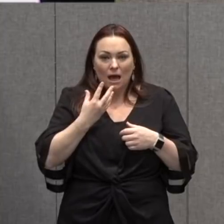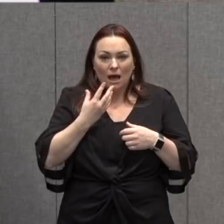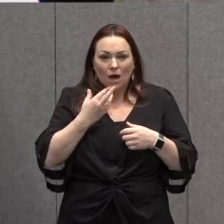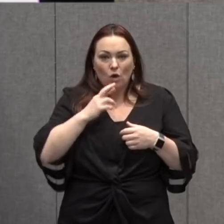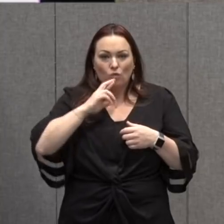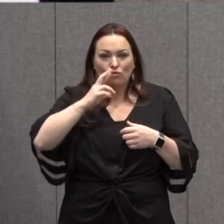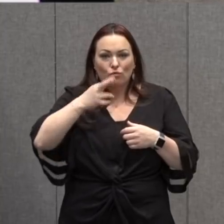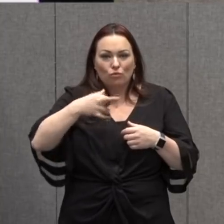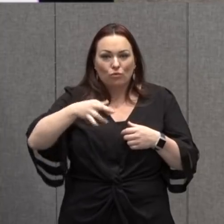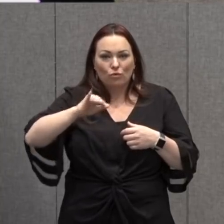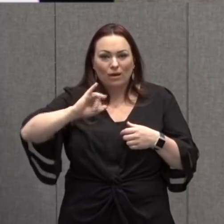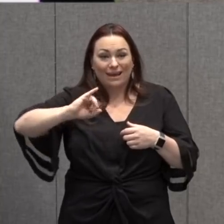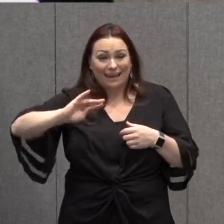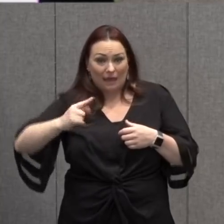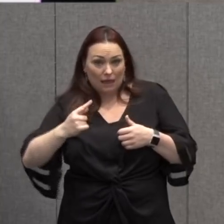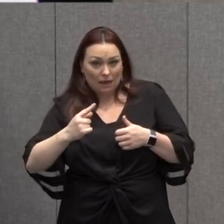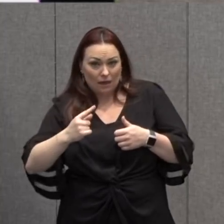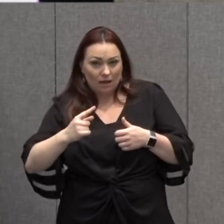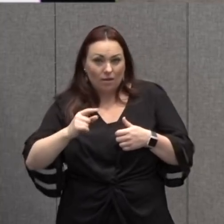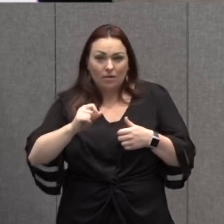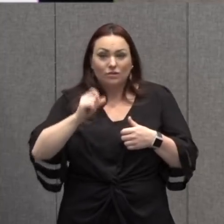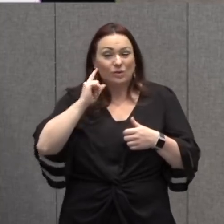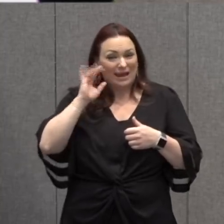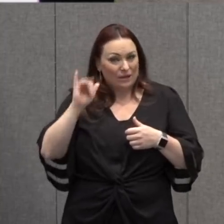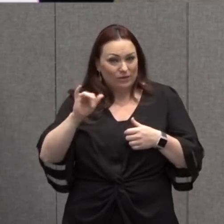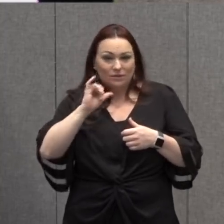but I don't hear -ing and sprung, so it's not that.